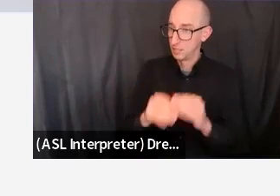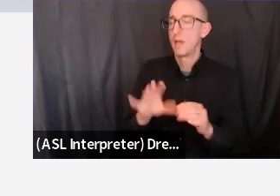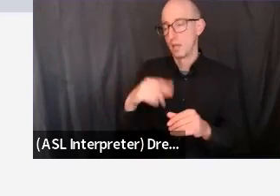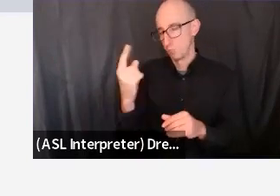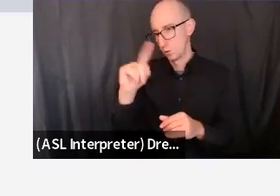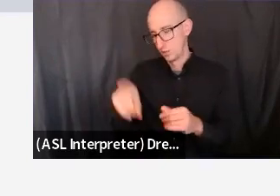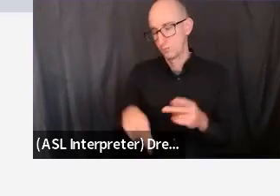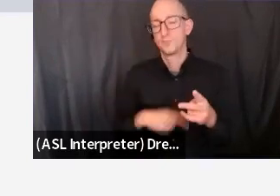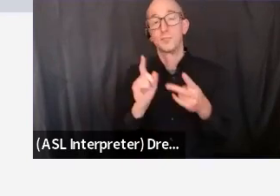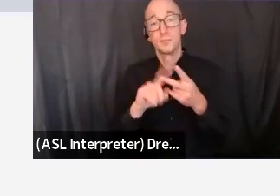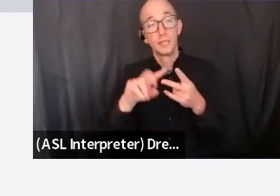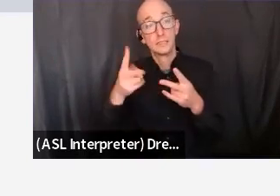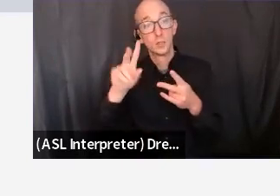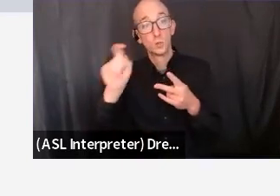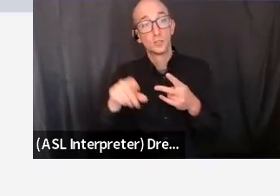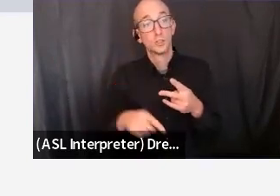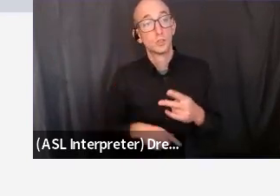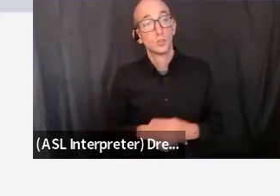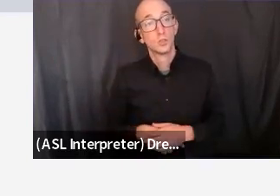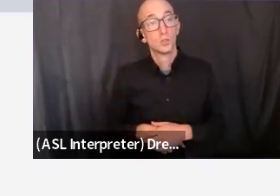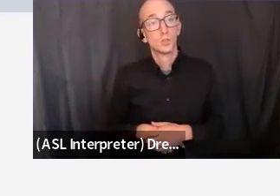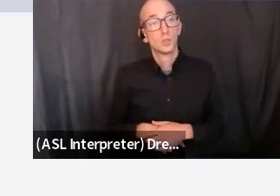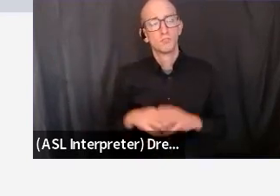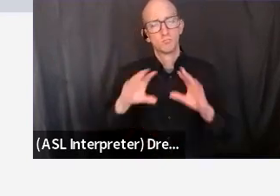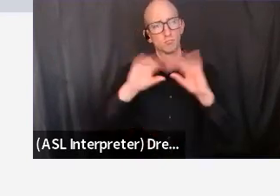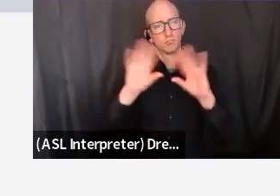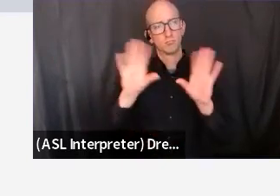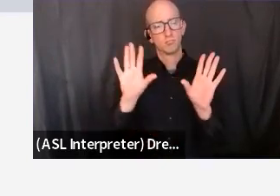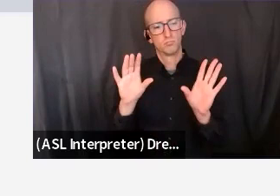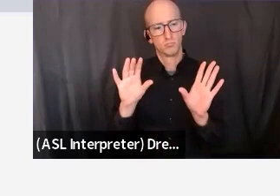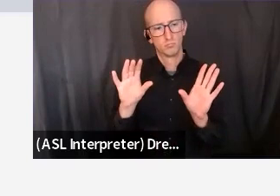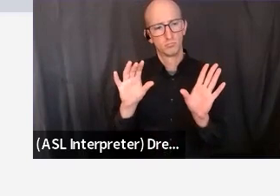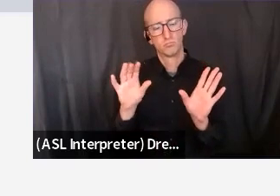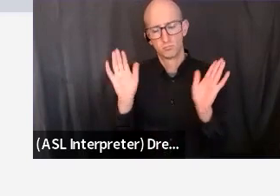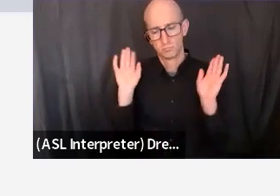community engagement before they've applied to inform their project. So get started now if you